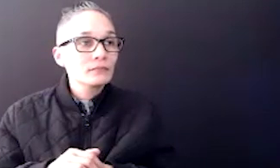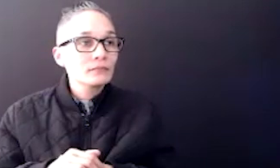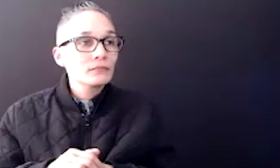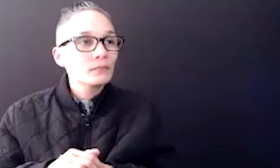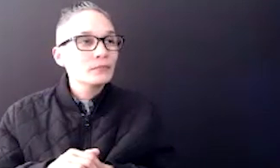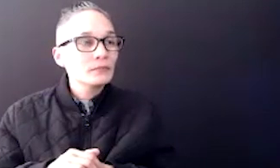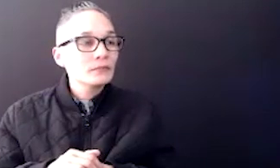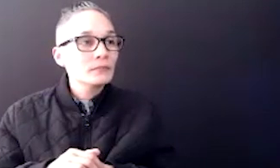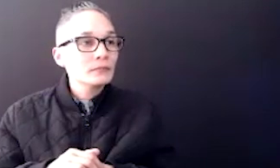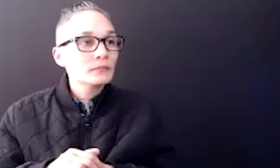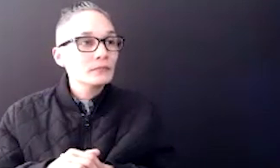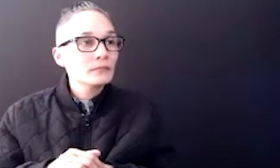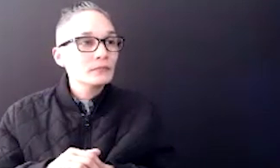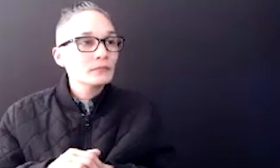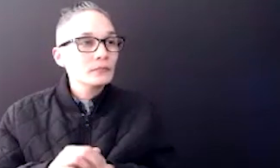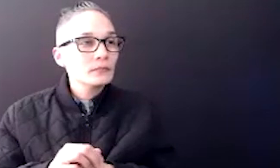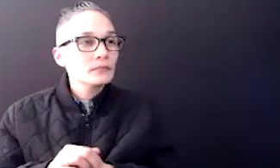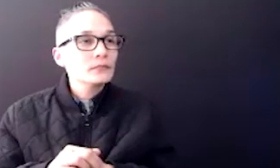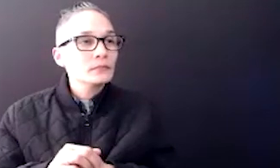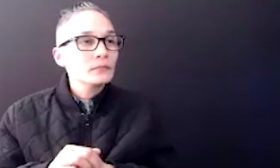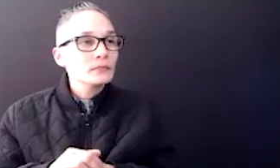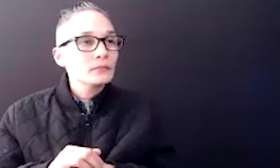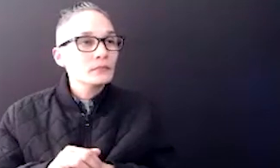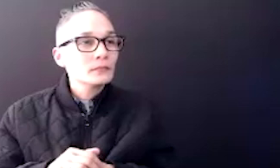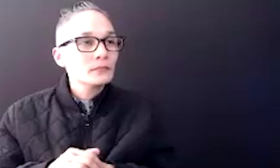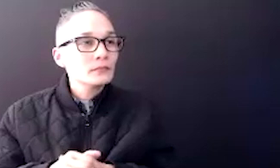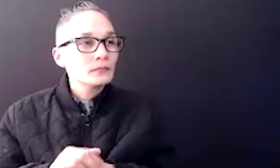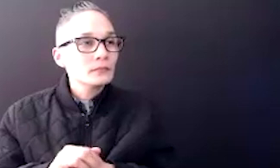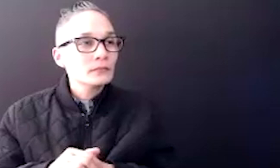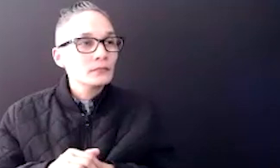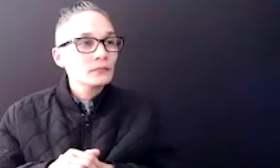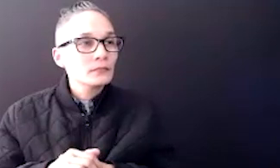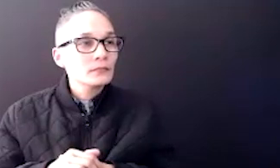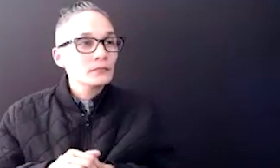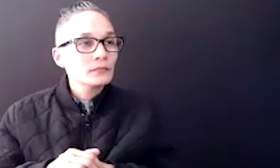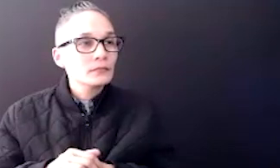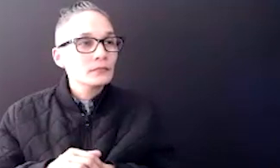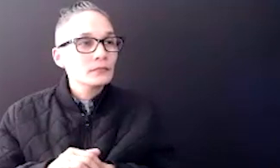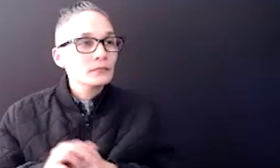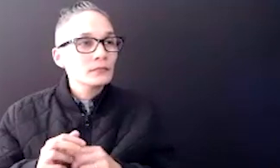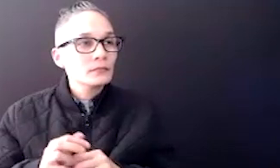Let's see what else we have. Yeah. So, announcements with student comments available.